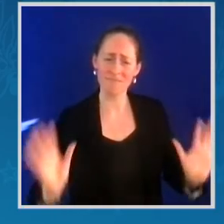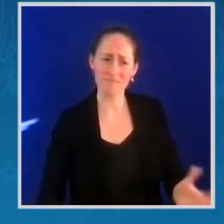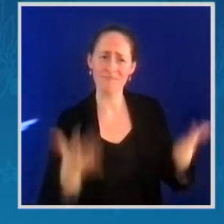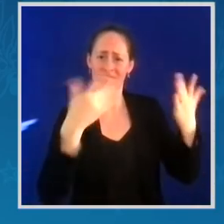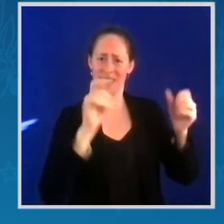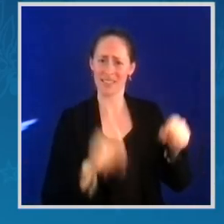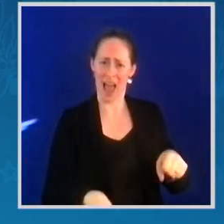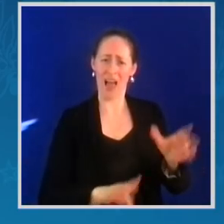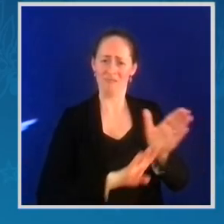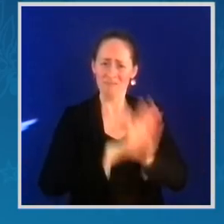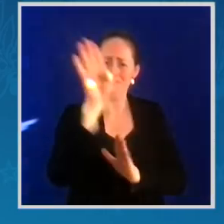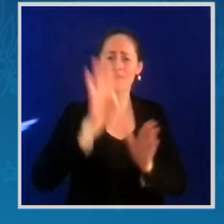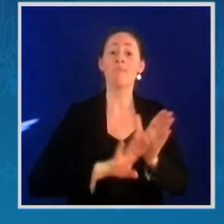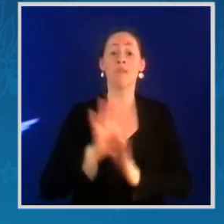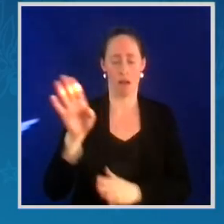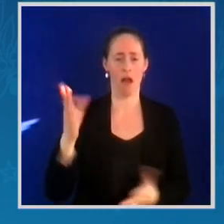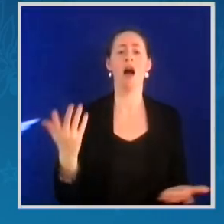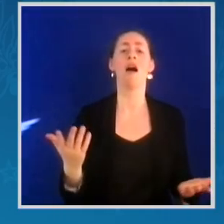we will see great returns on our investment.